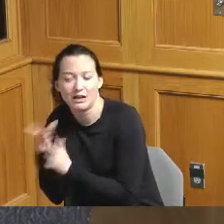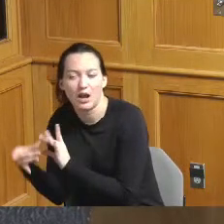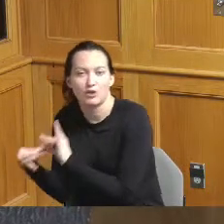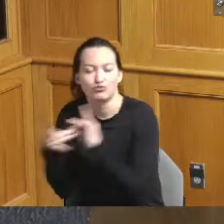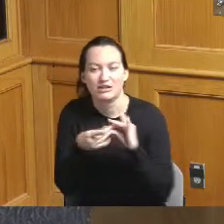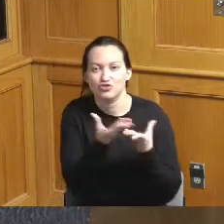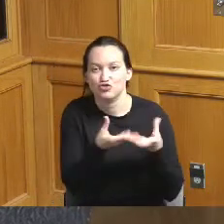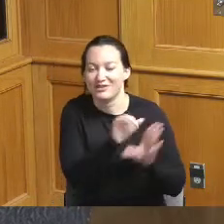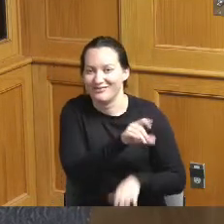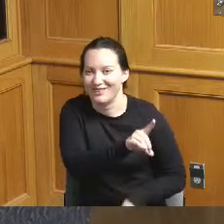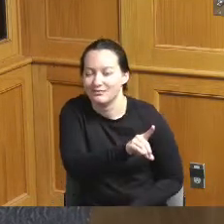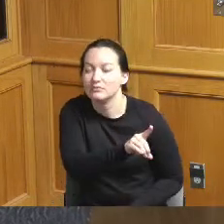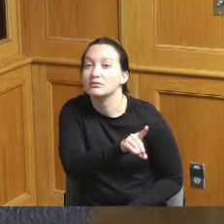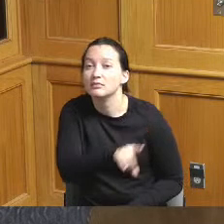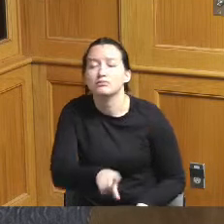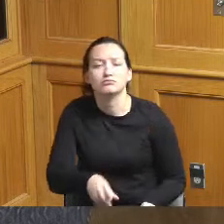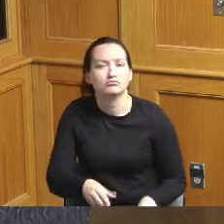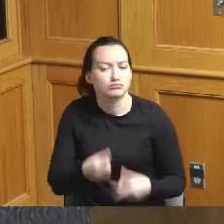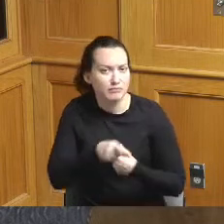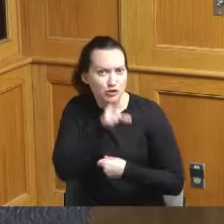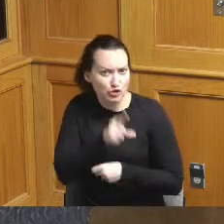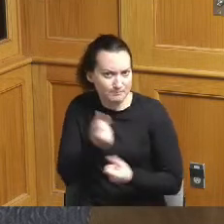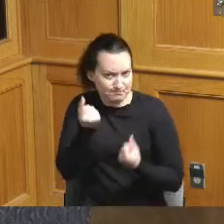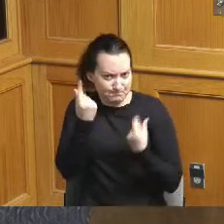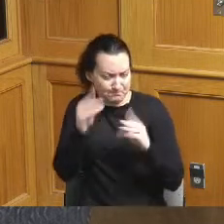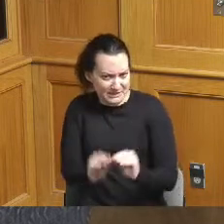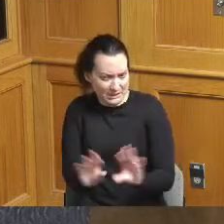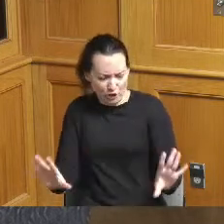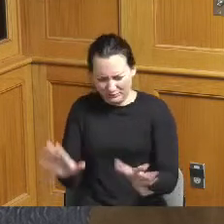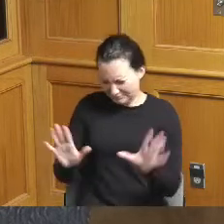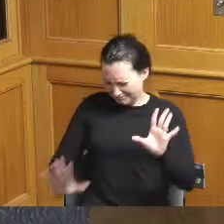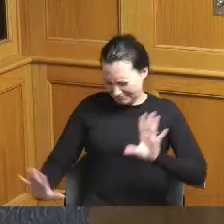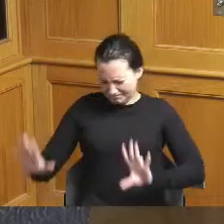general fund piece but I just wanted to get some clarity as to where the funding for the increased